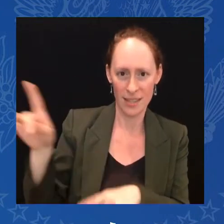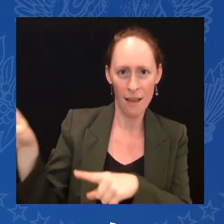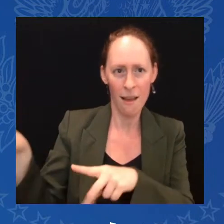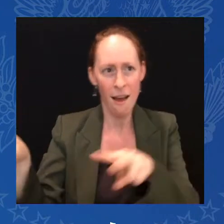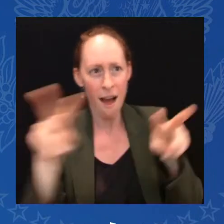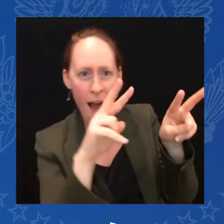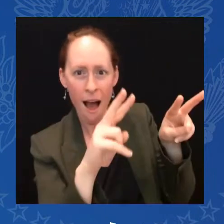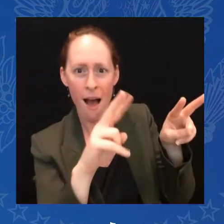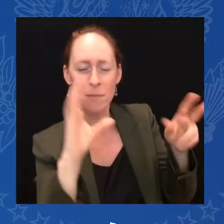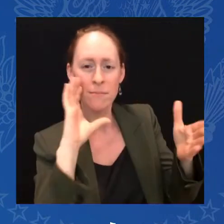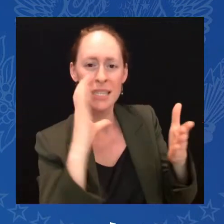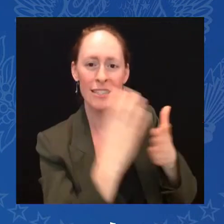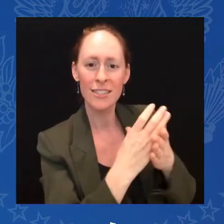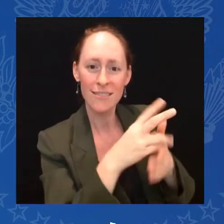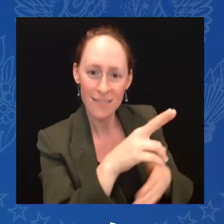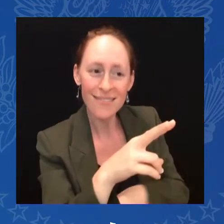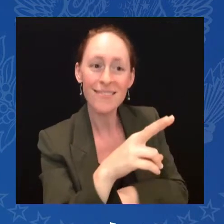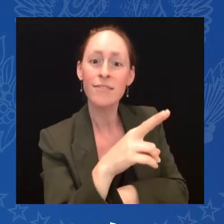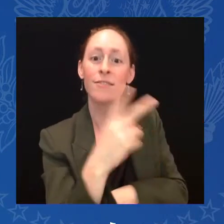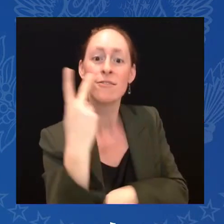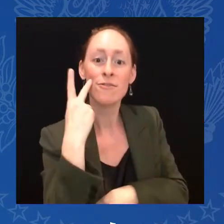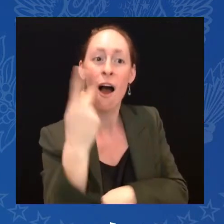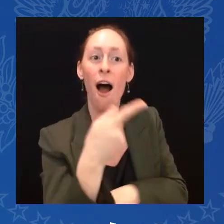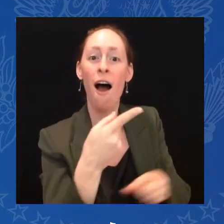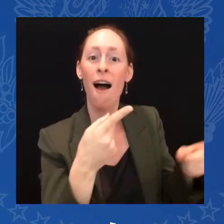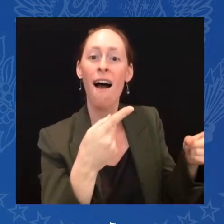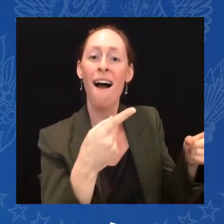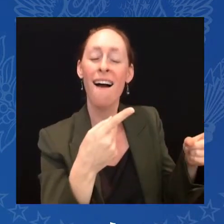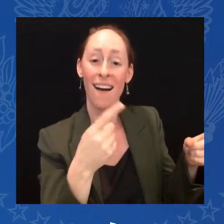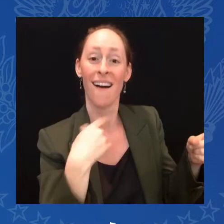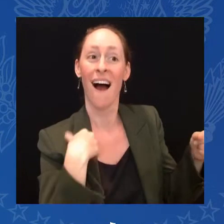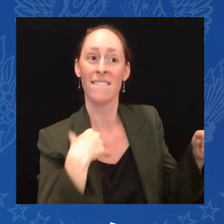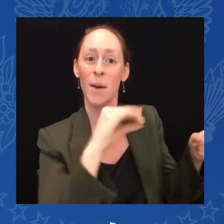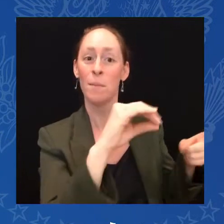It's my favorite picture of all time. And I just want to know: I hope you enjoy the night,